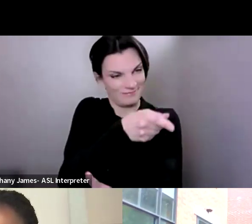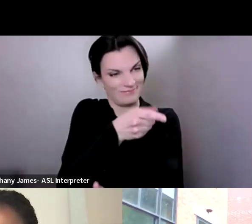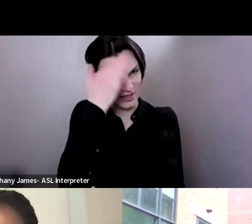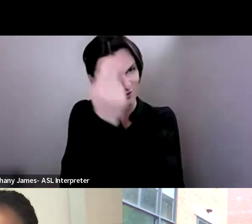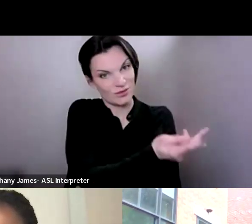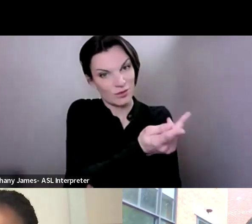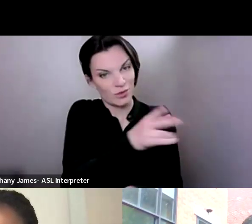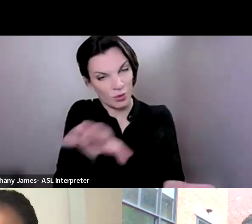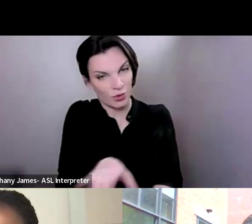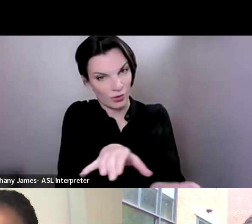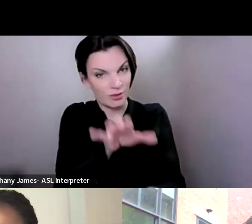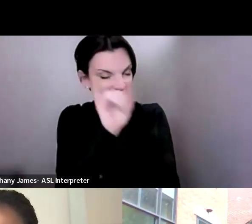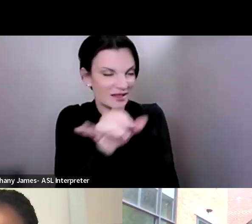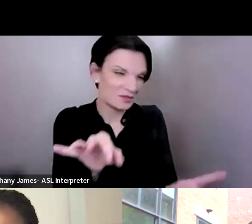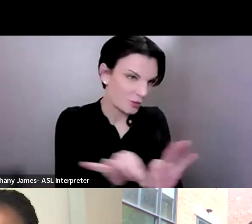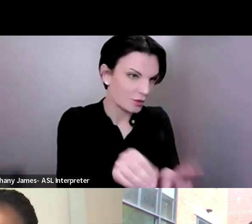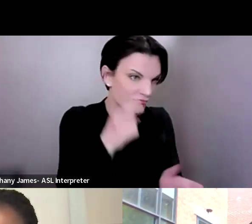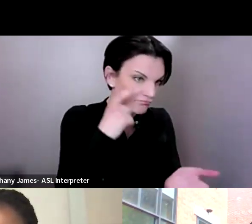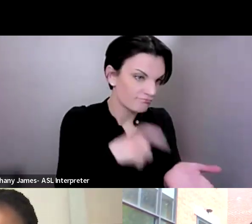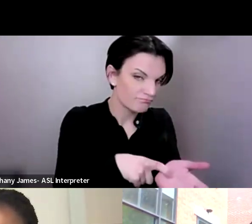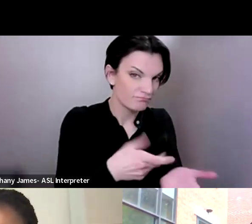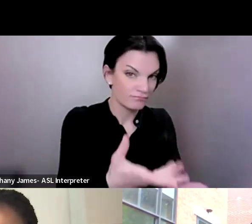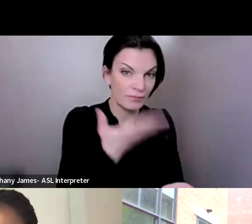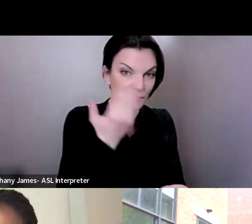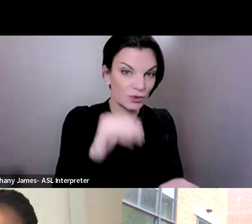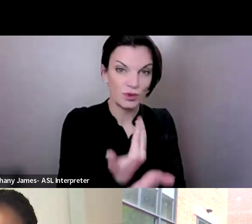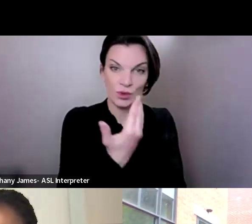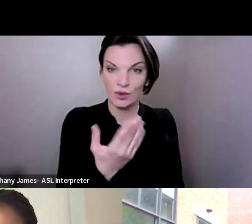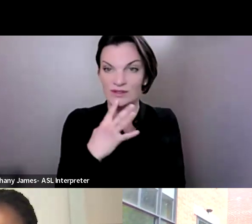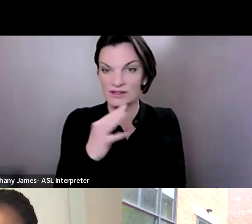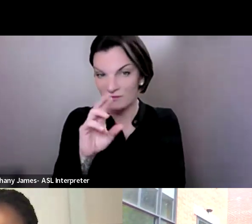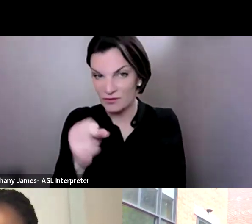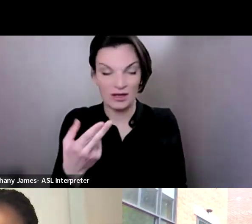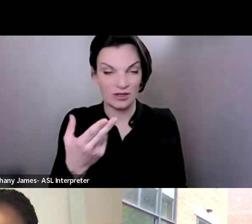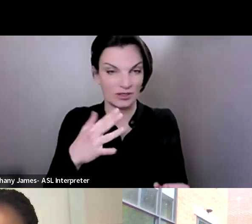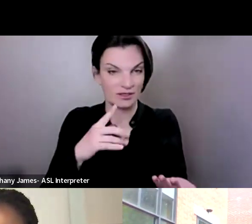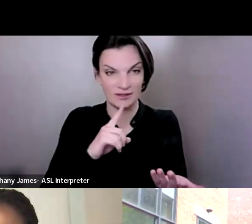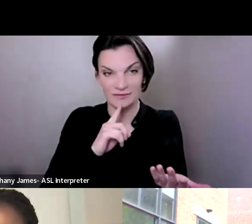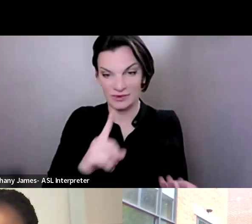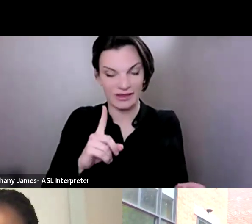doing, which is so important because it's new, it's fresh, it's revolutionary, and it's